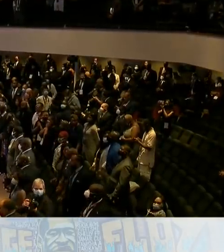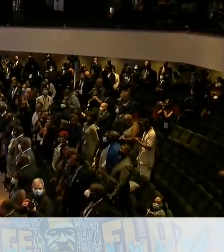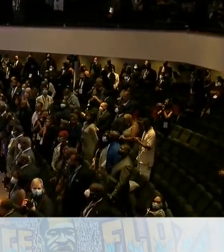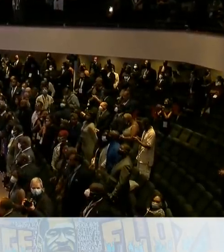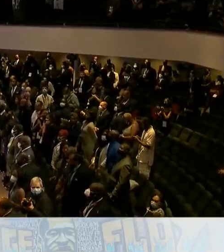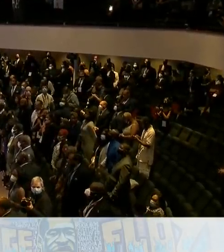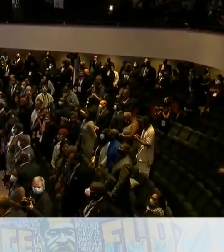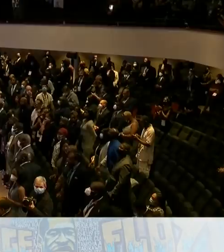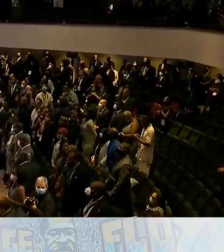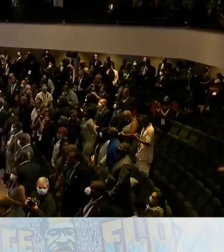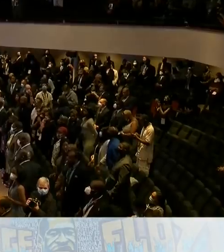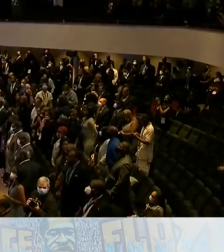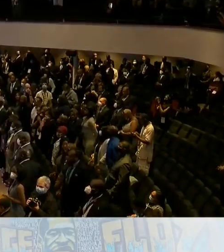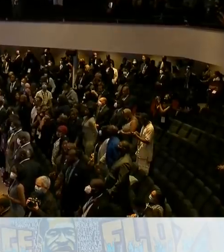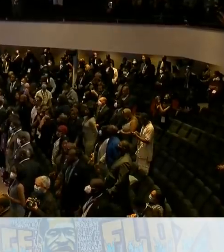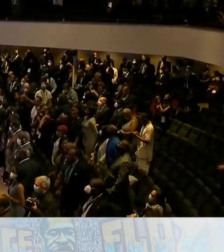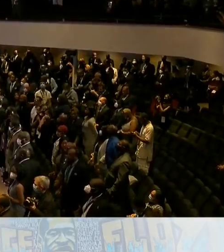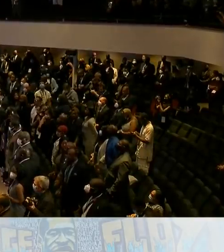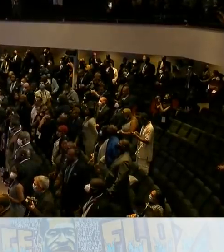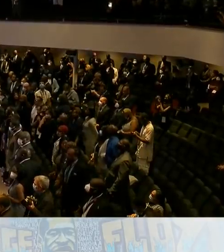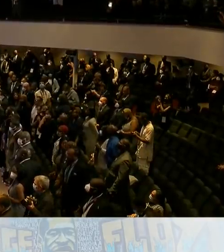AND LET ME SAY THAT THEY